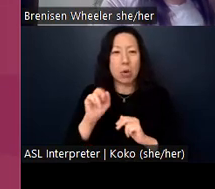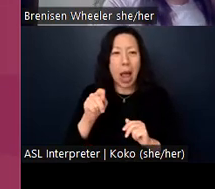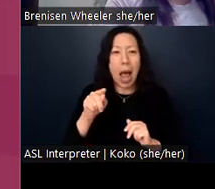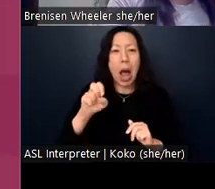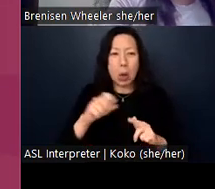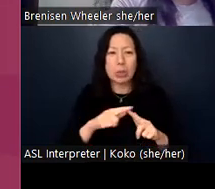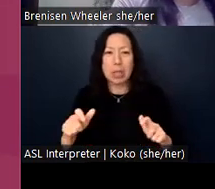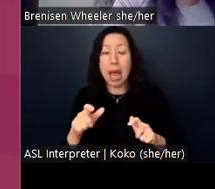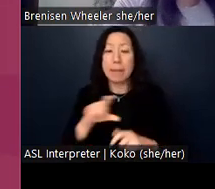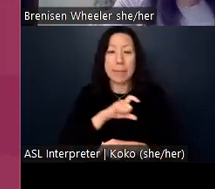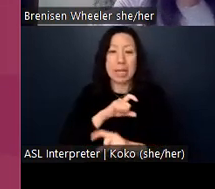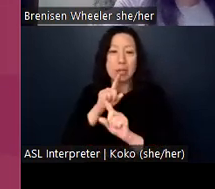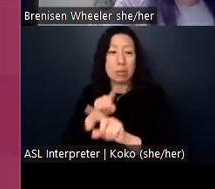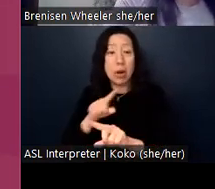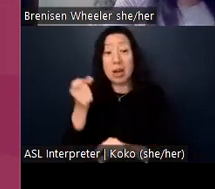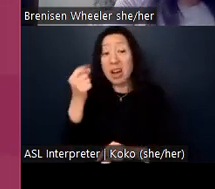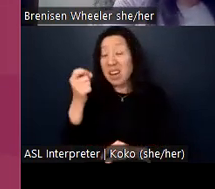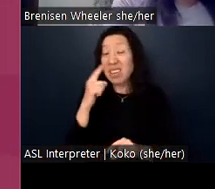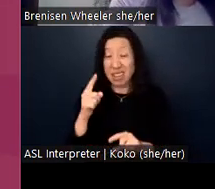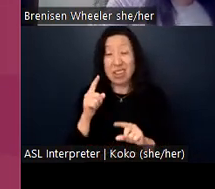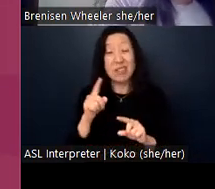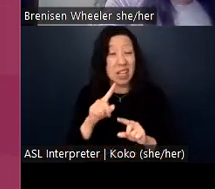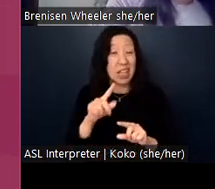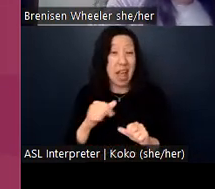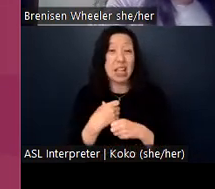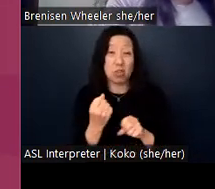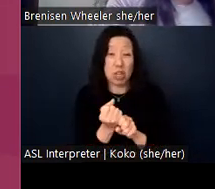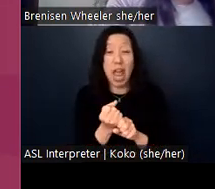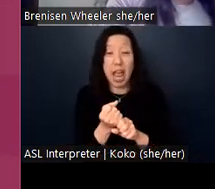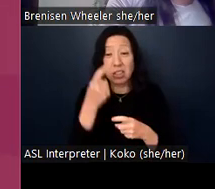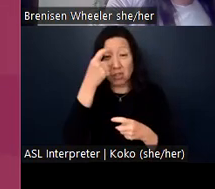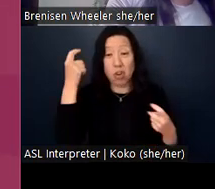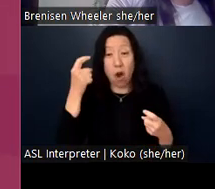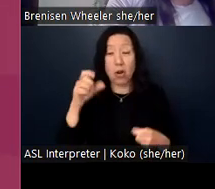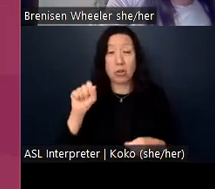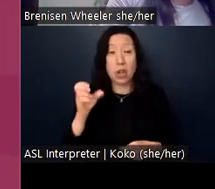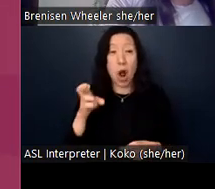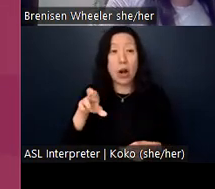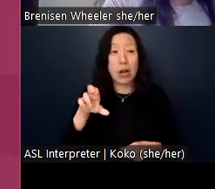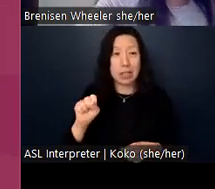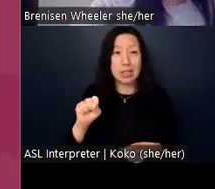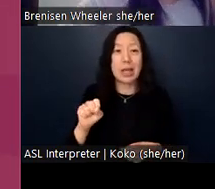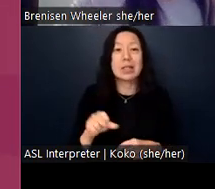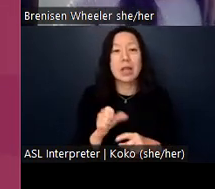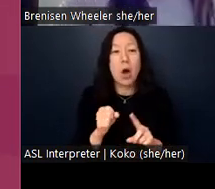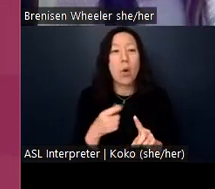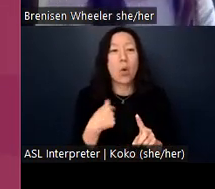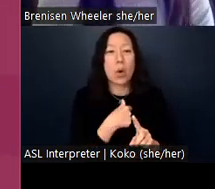13:26:06 And so for those of us who are advocates or survivor advocates, we need to think about our own hosts. 13:26:12 62, so you can learn more by downloading